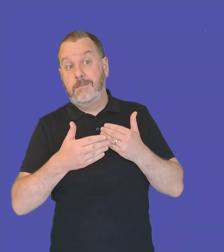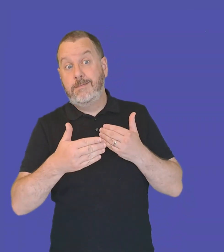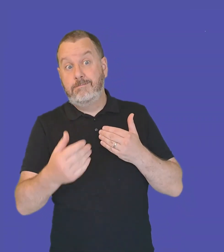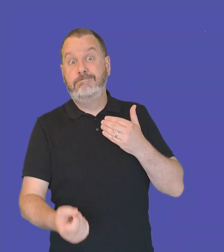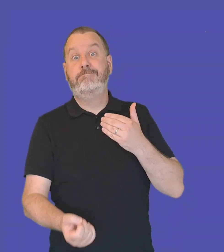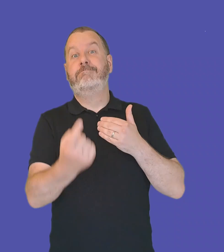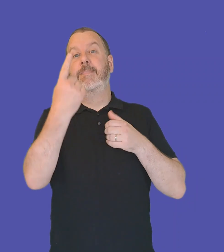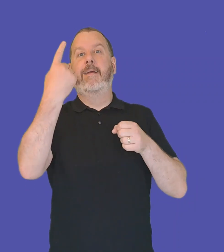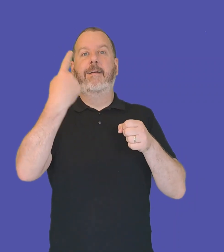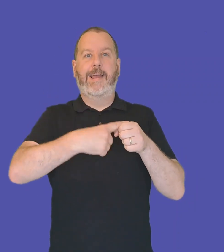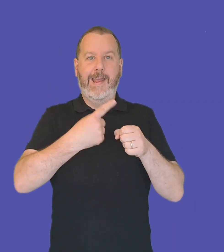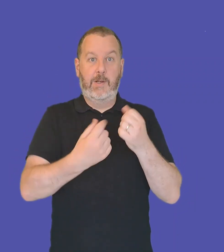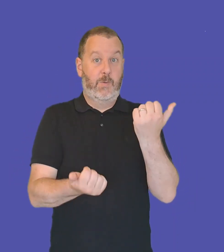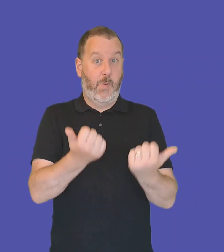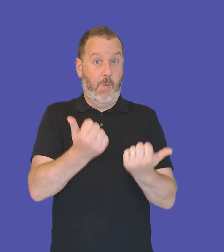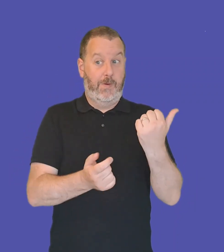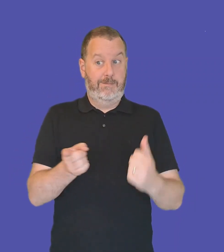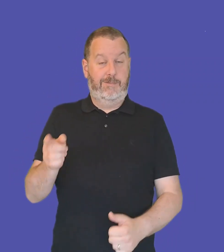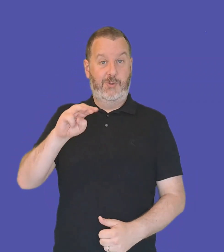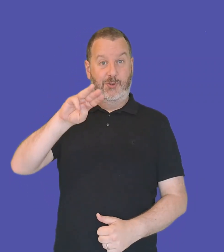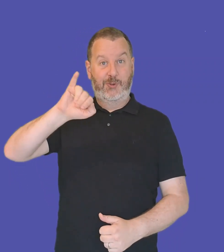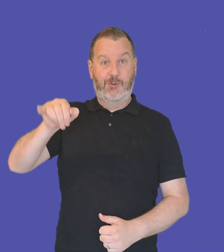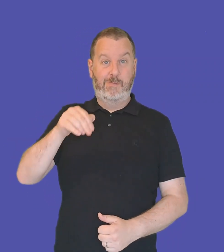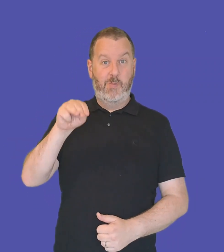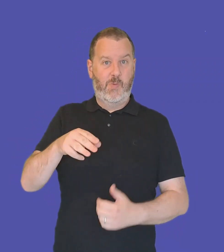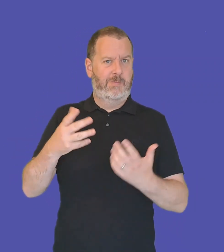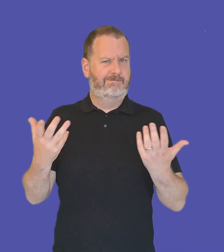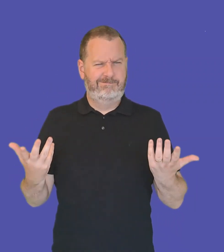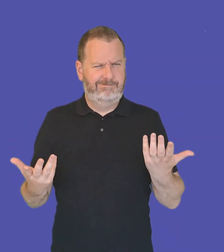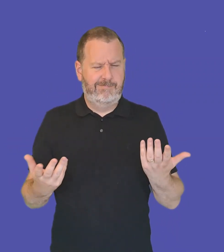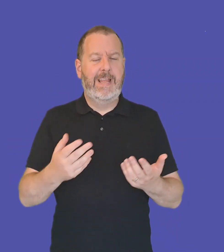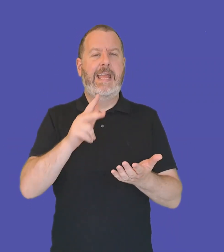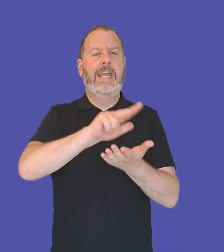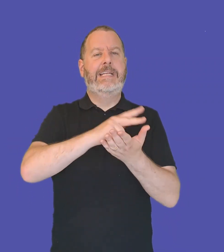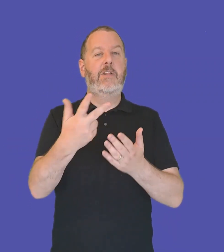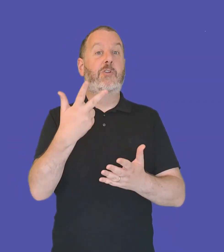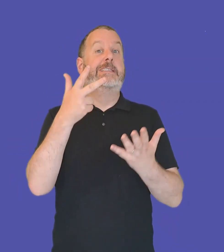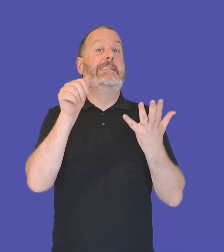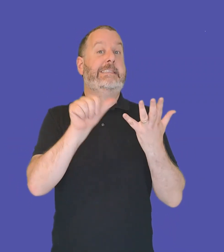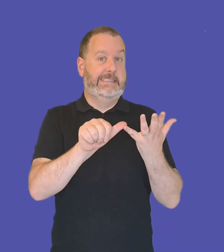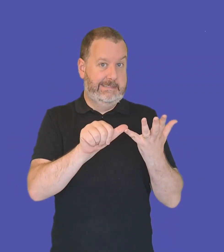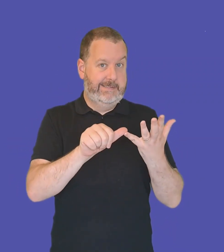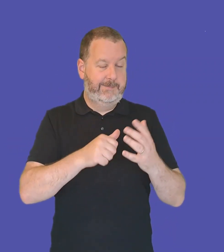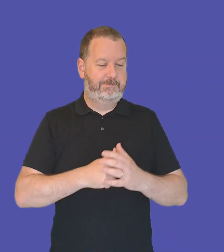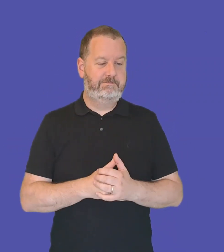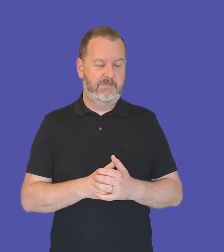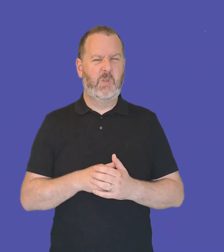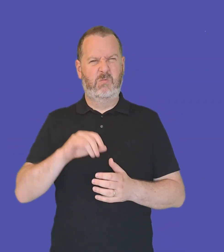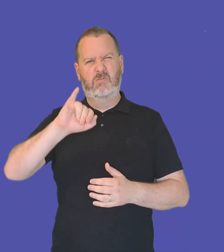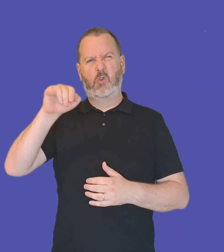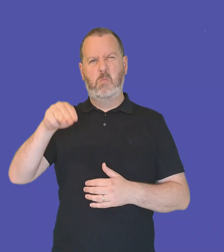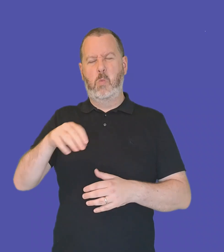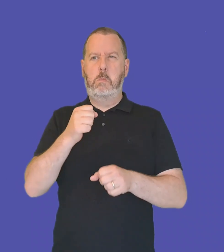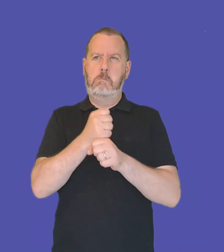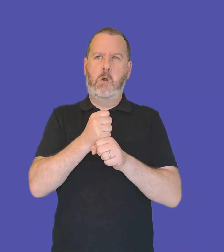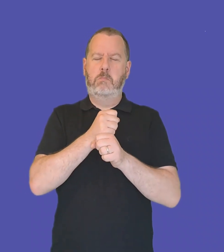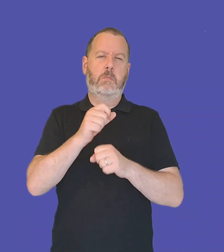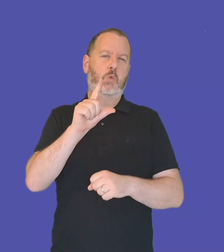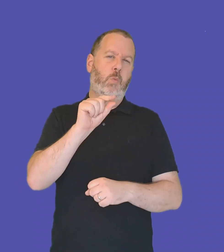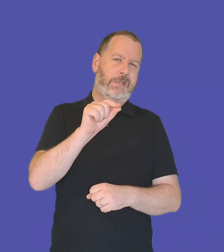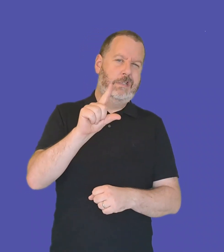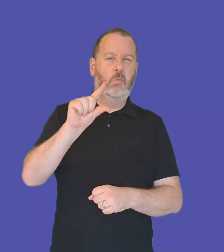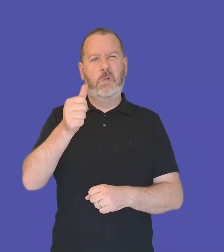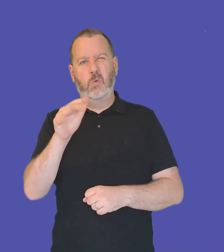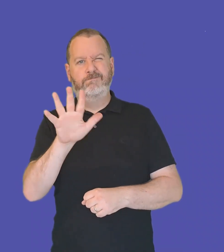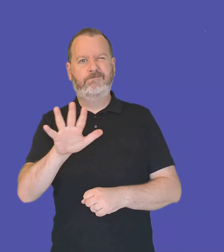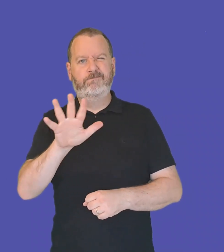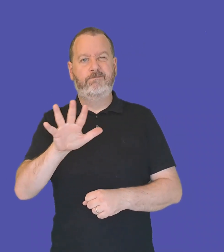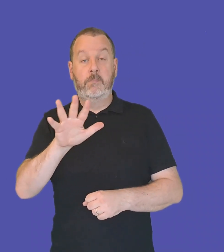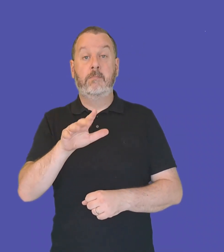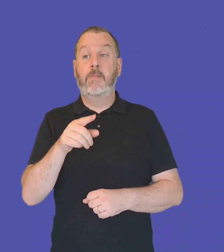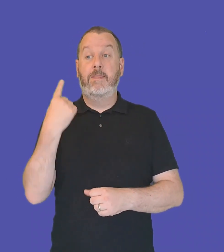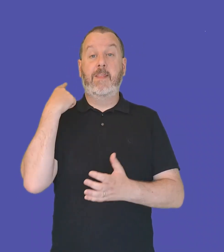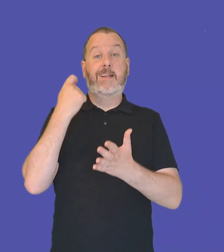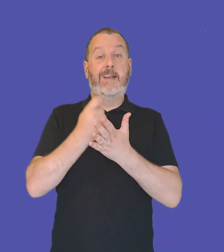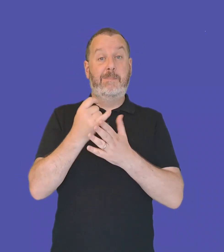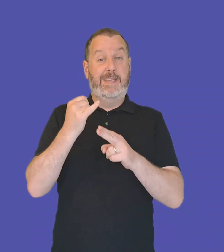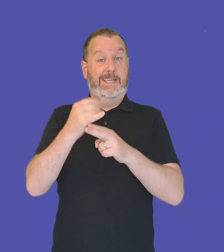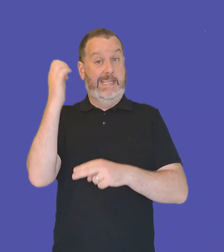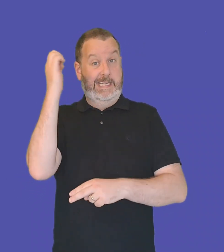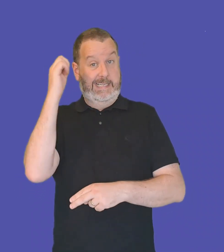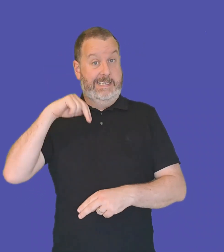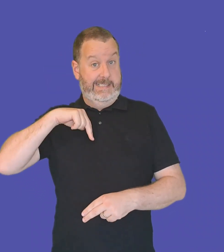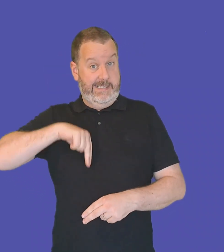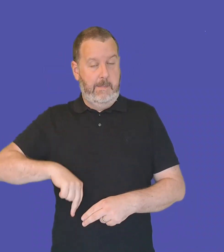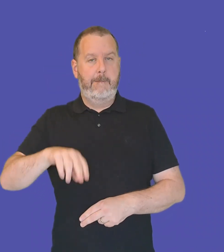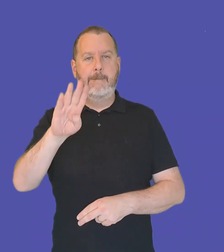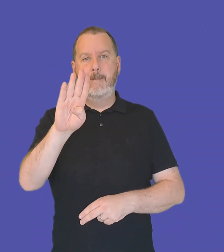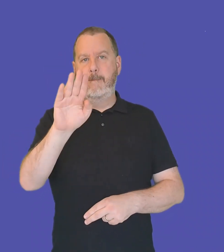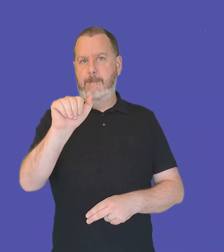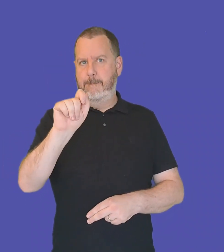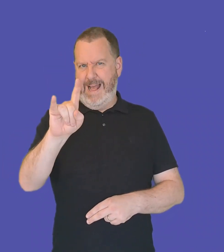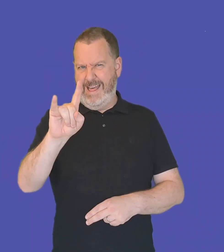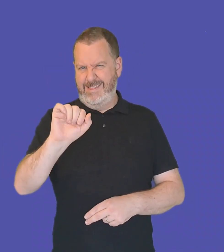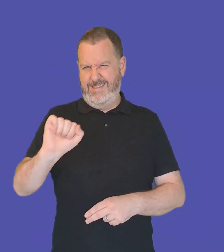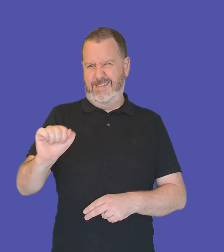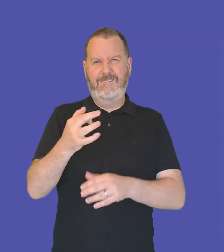In 1836 John Moore was again giving courtroom testimony, now aged about 20 years old.